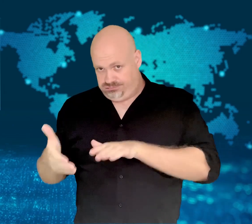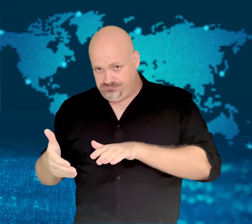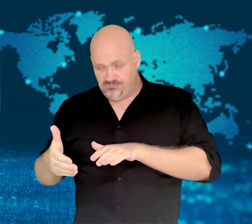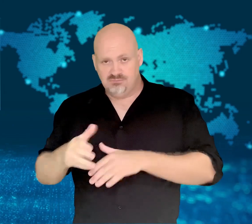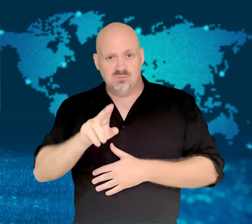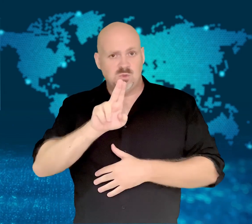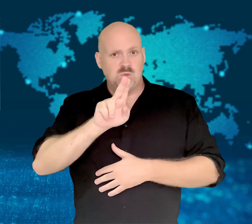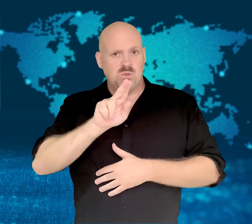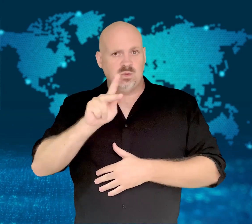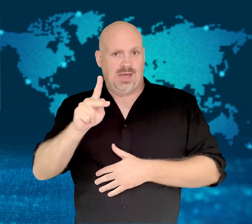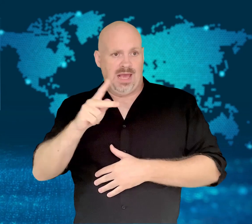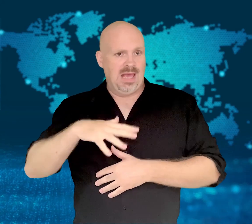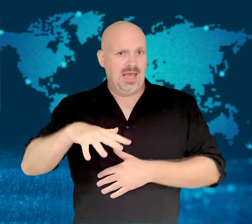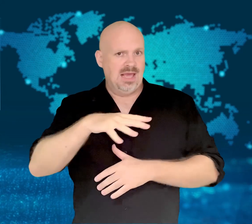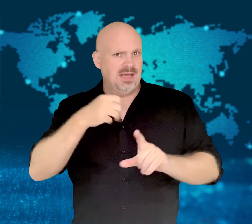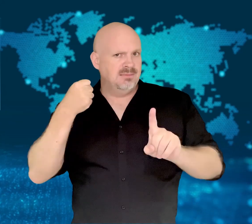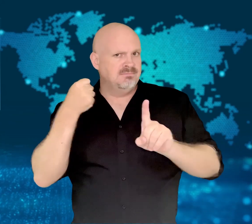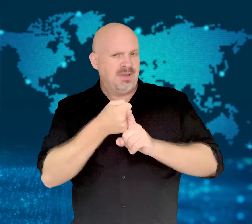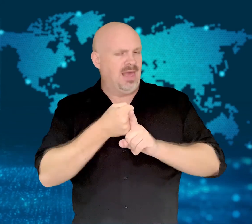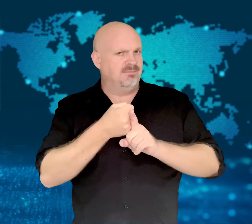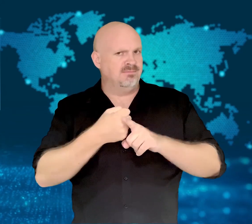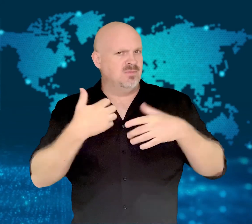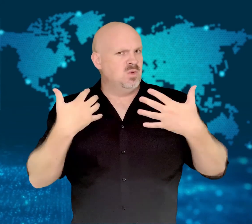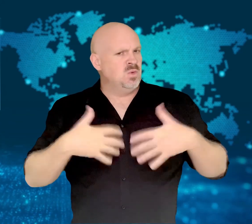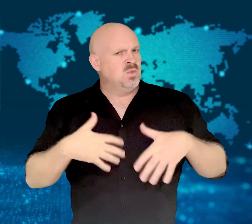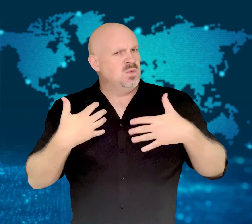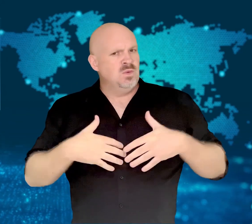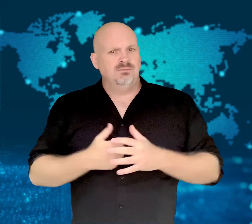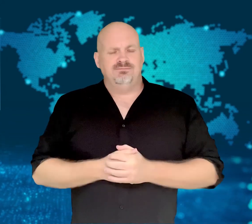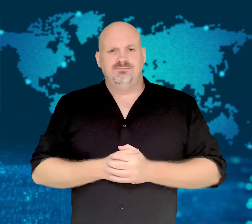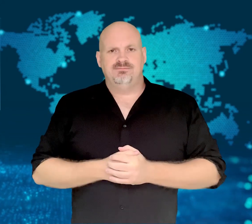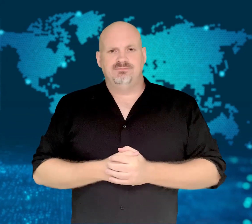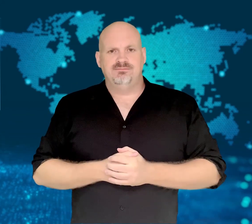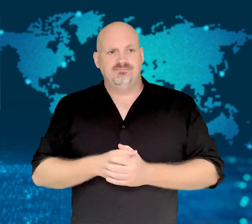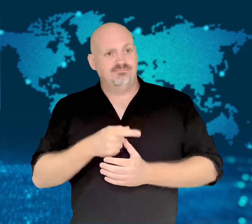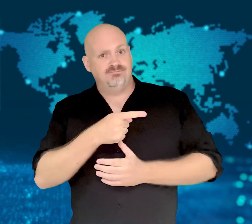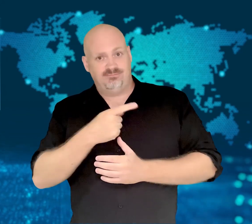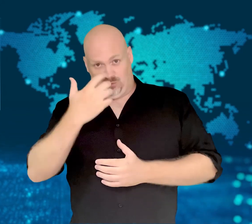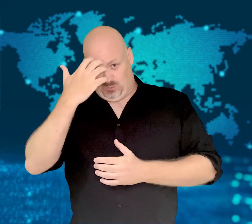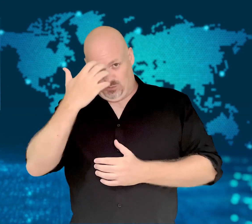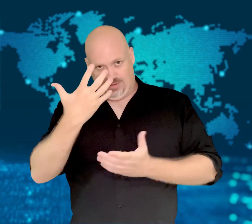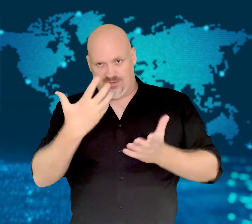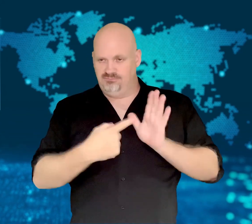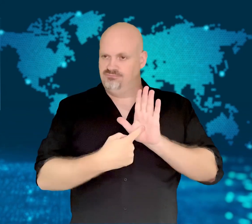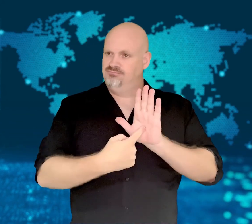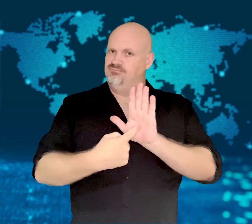Their queen had been an example of unity and stability to her people